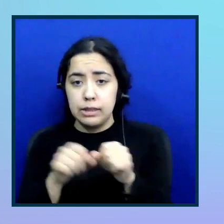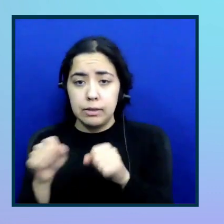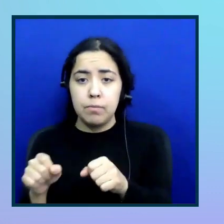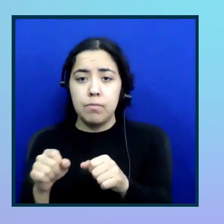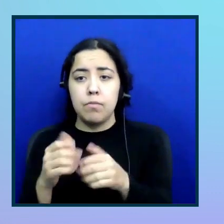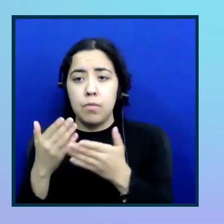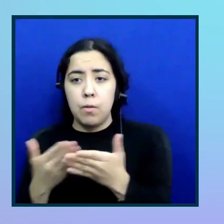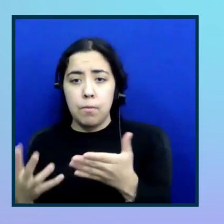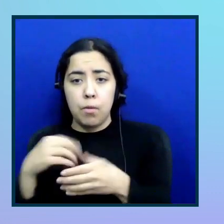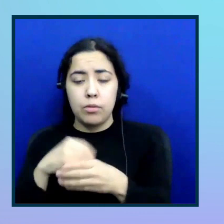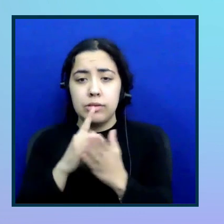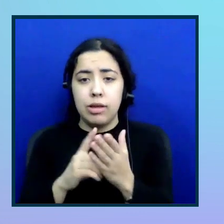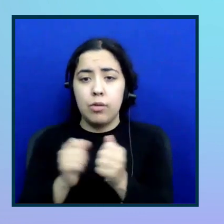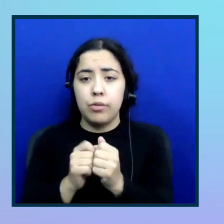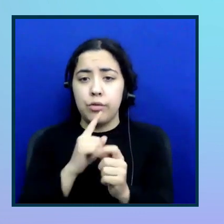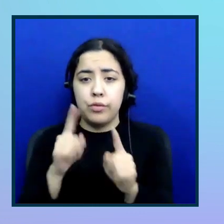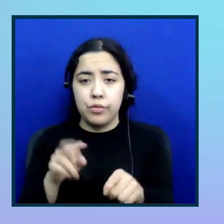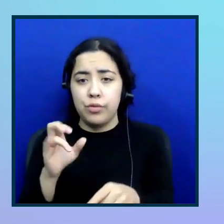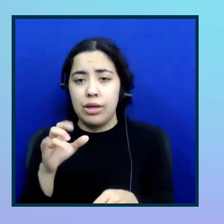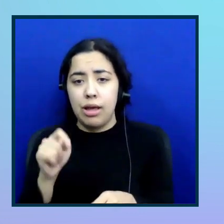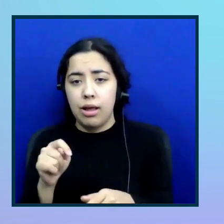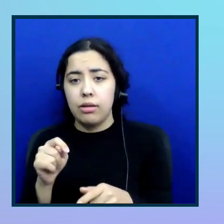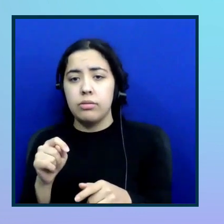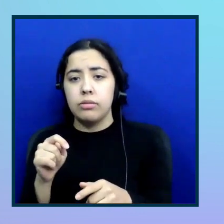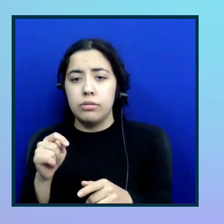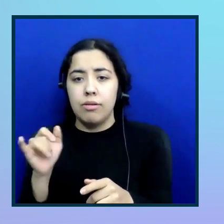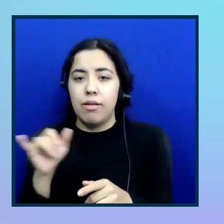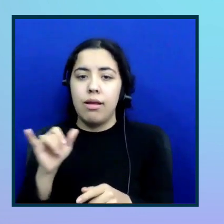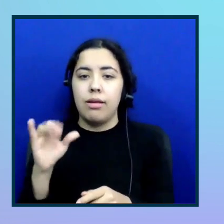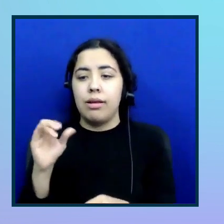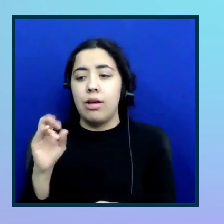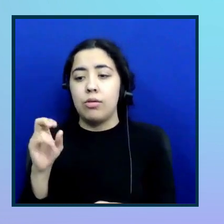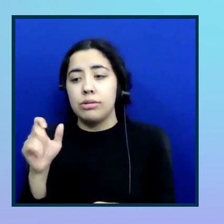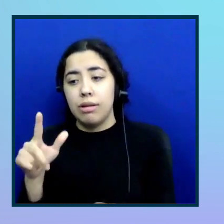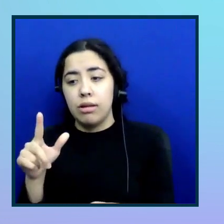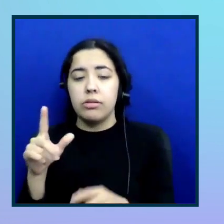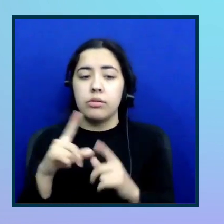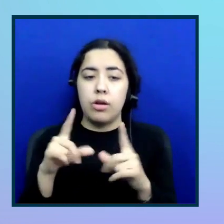designed with React like carousels, cards or accordions? questions? Yeah, yeah, yeah.